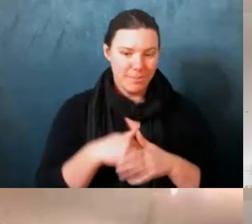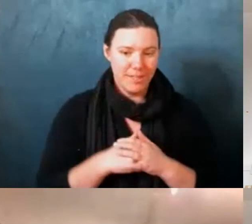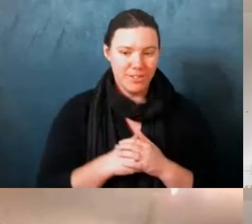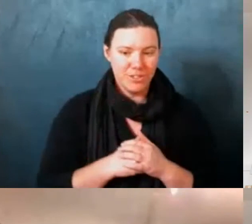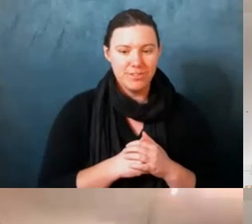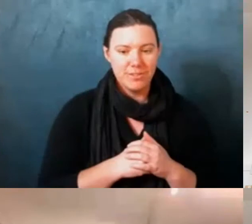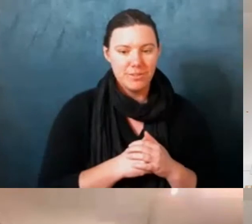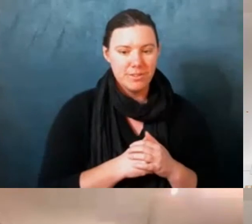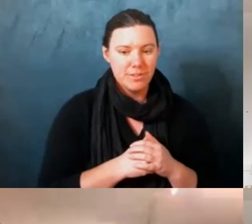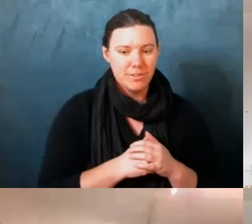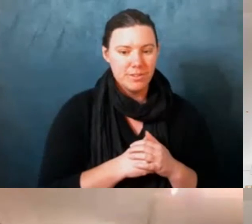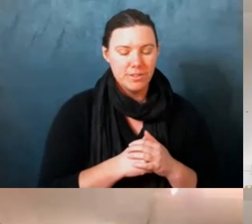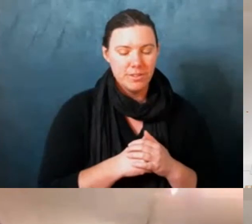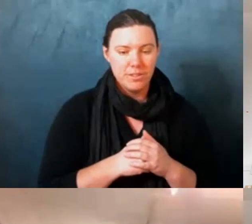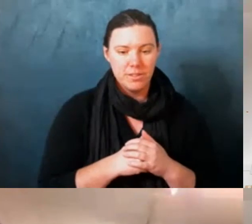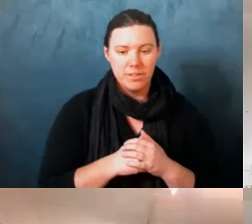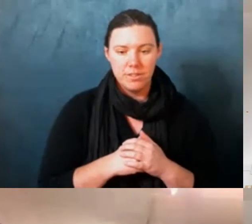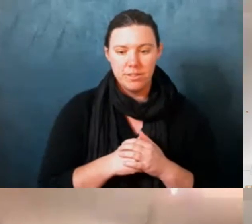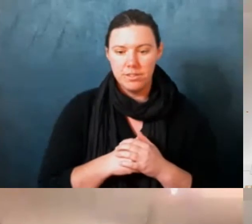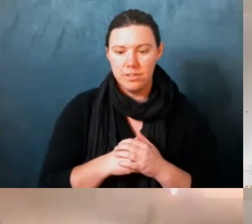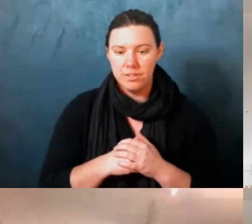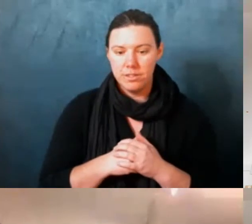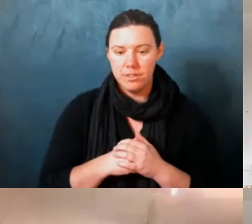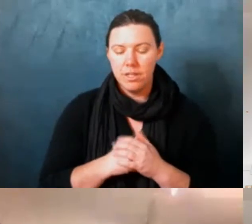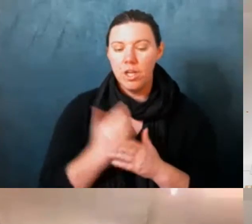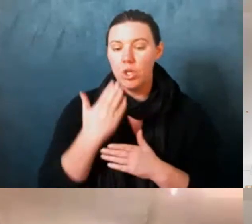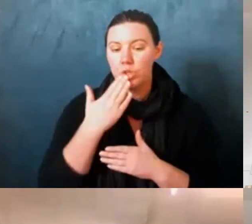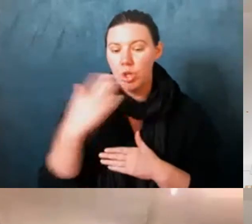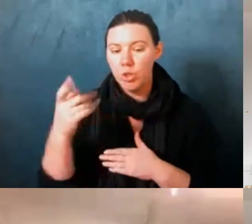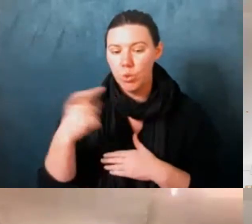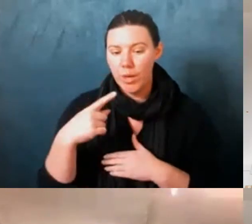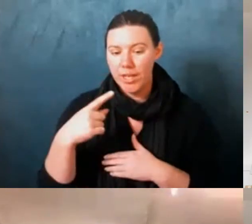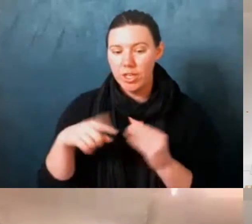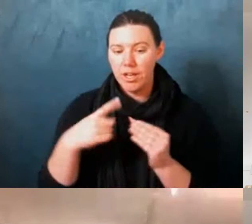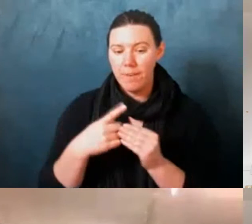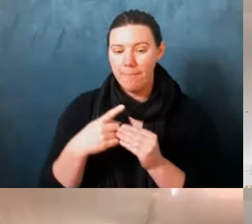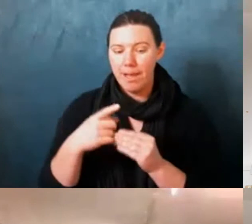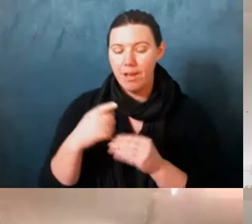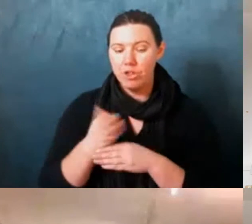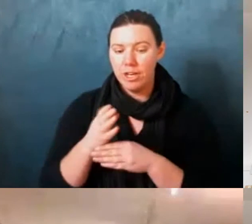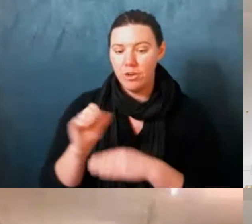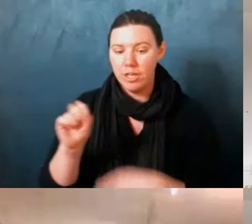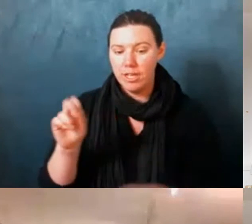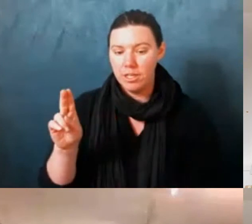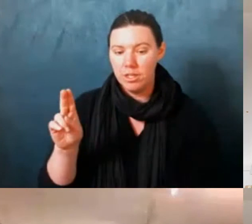Can we, there's a great question, can we share the survey link with others?